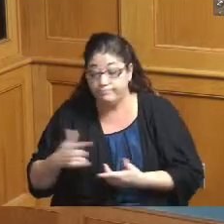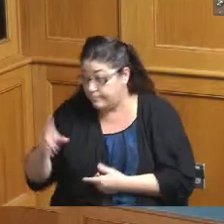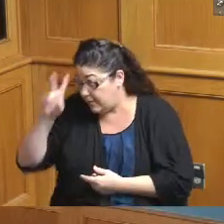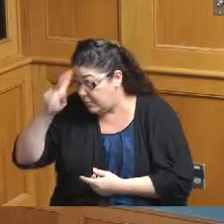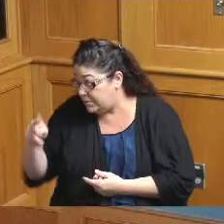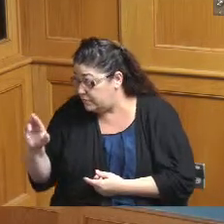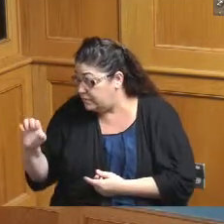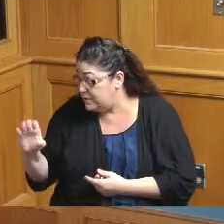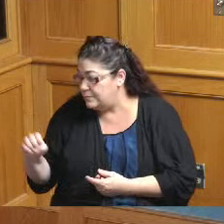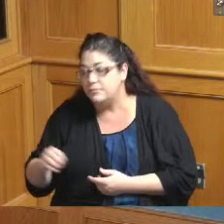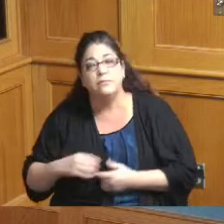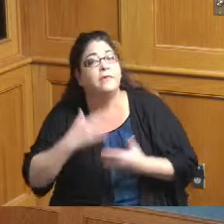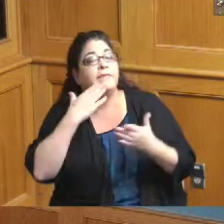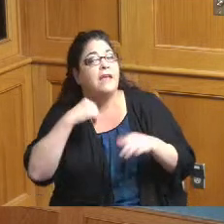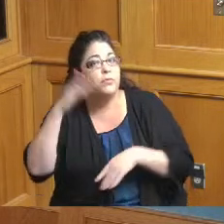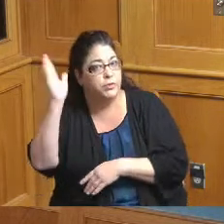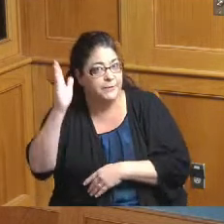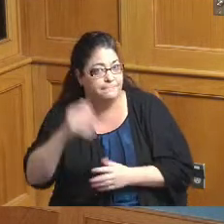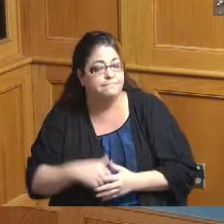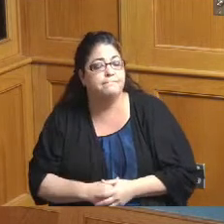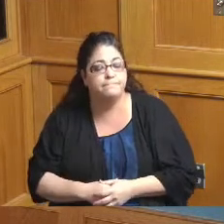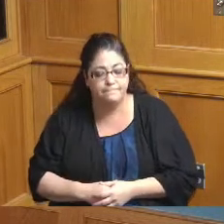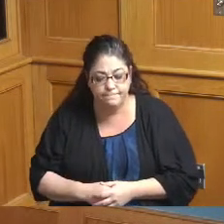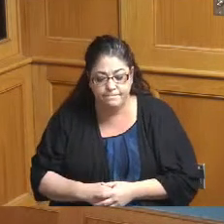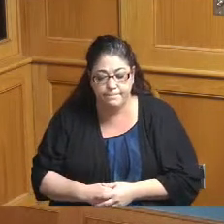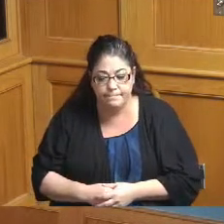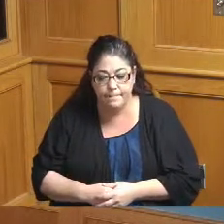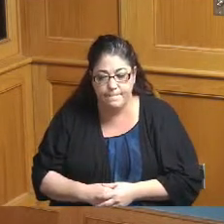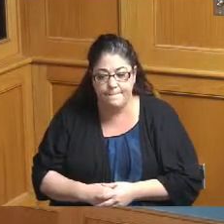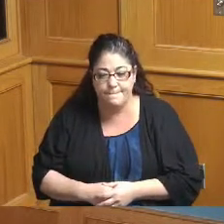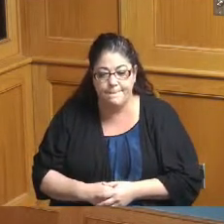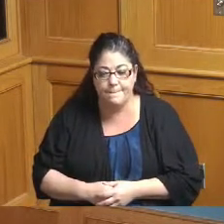thank you for your presentation just wanted to